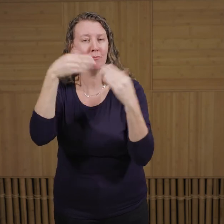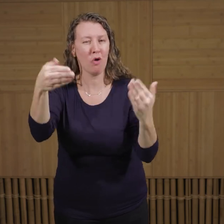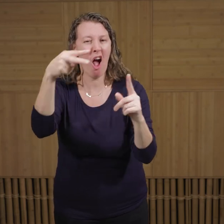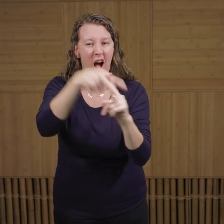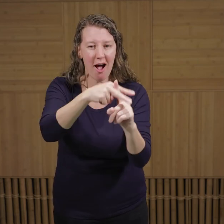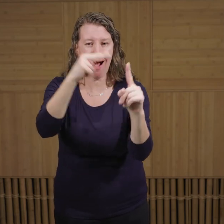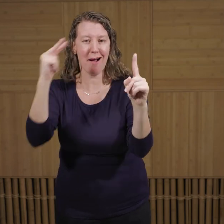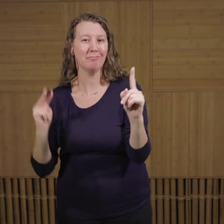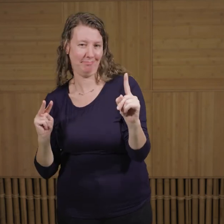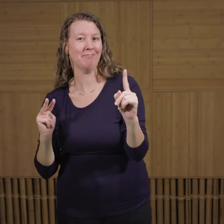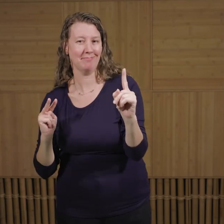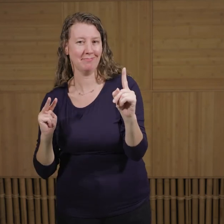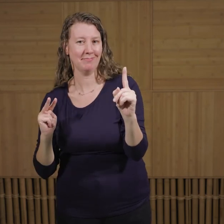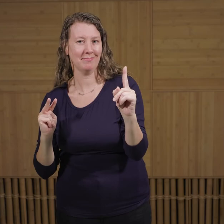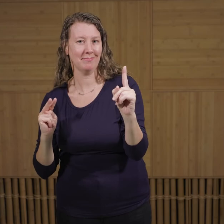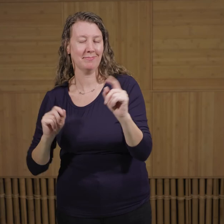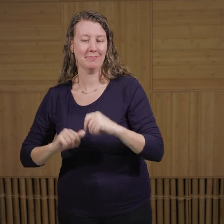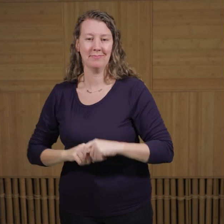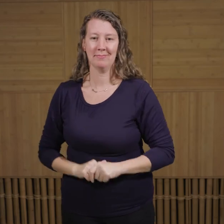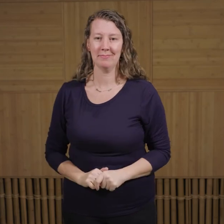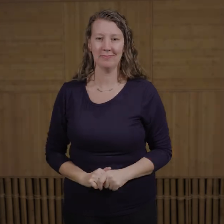or you can unplug your electronics when you're not using them.